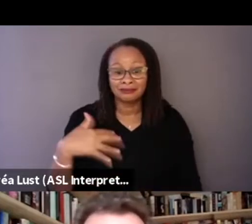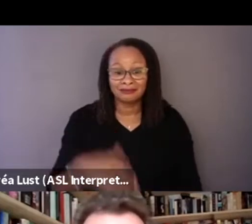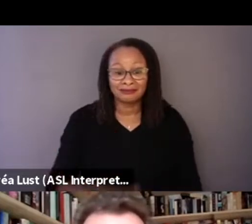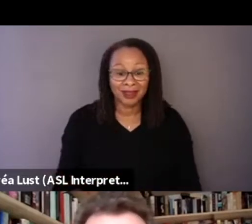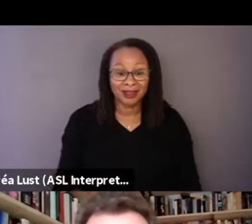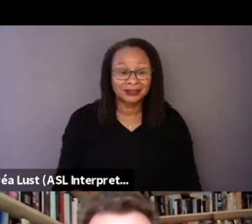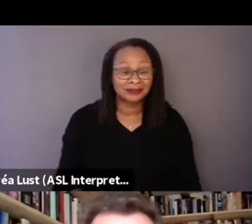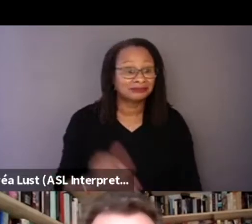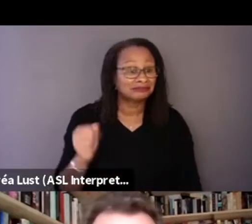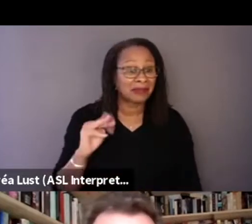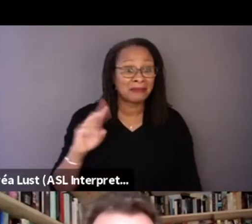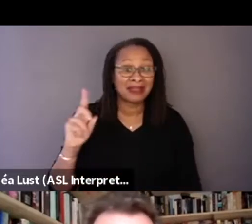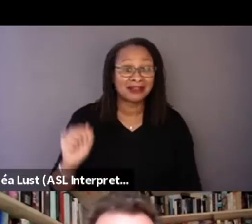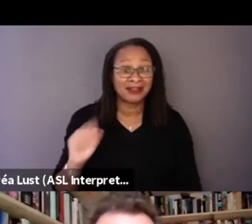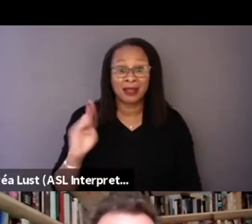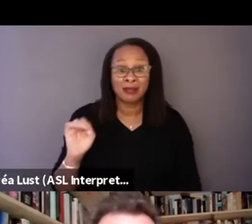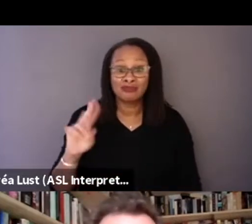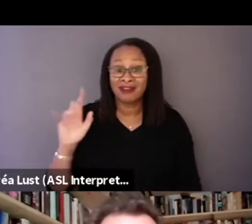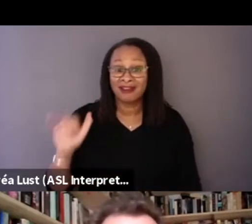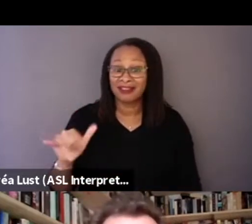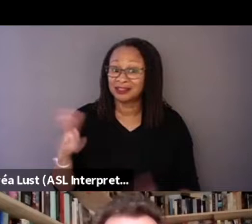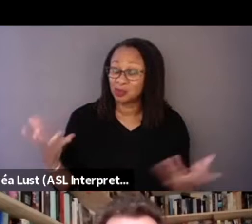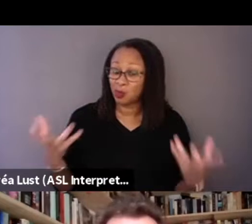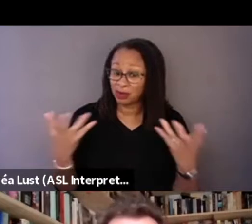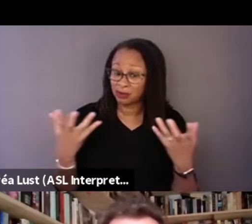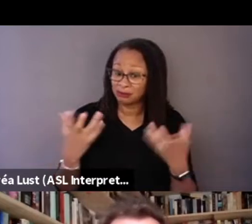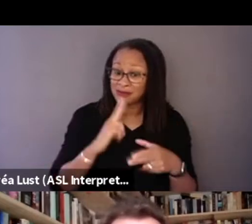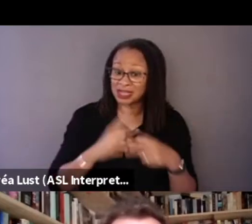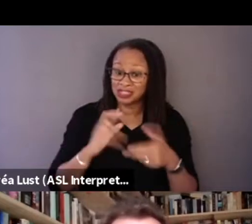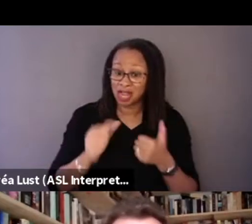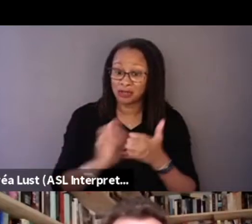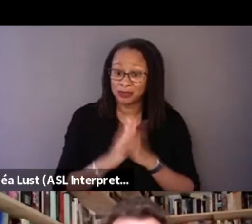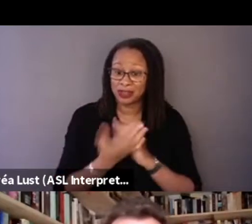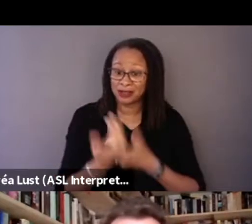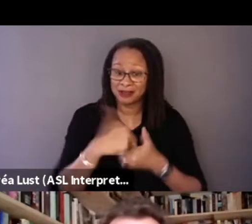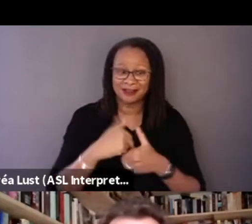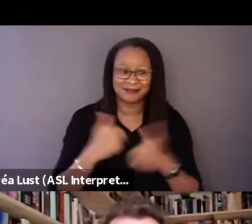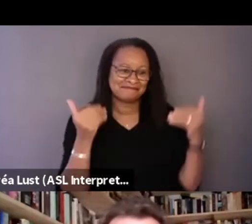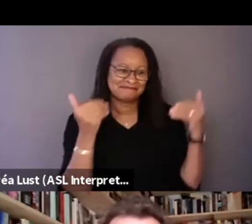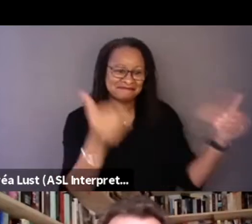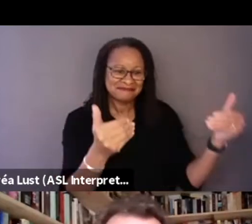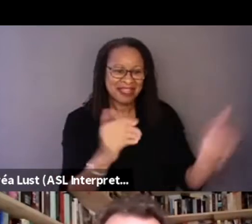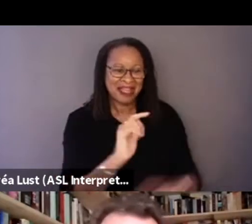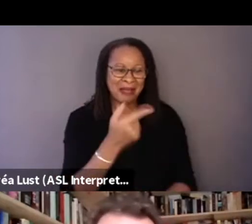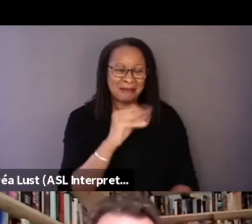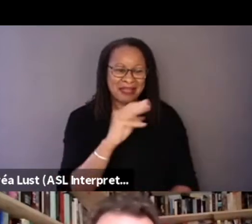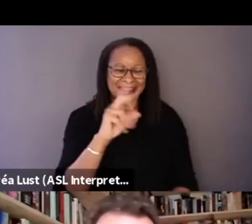Amanda, Bradley, did you wanna mention how you got involved? You go, Amanda. Okay.